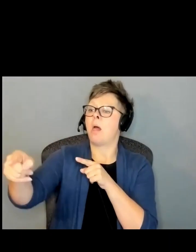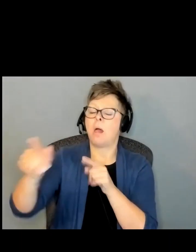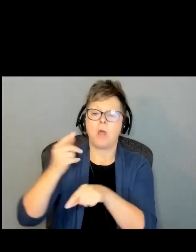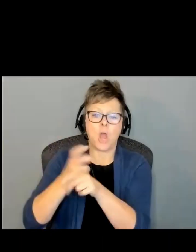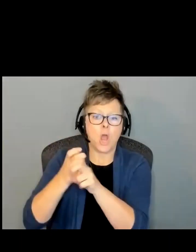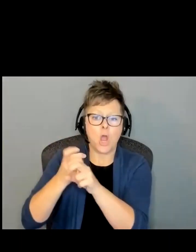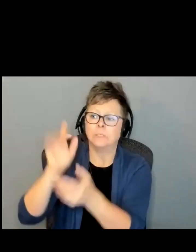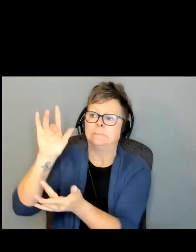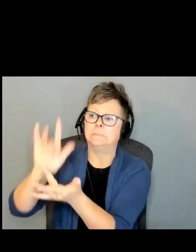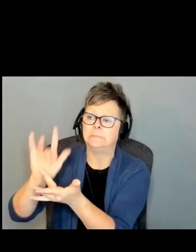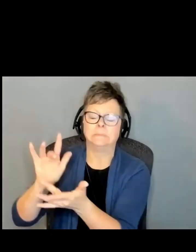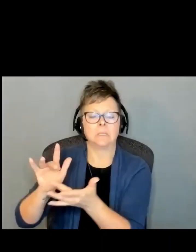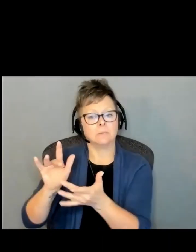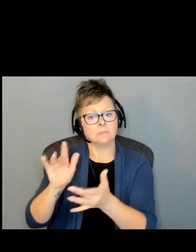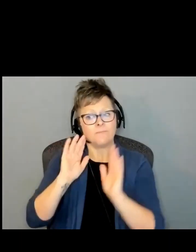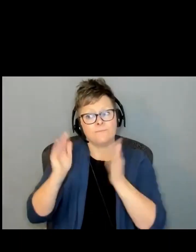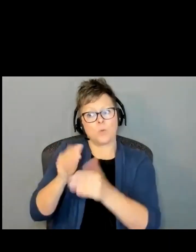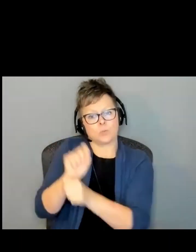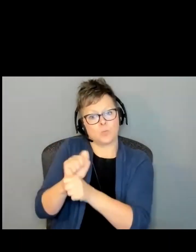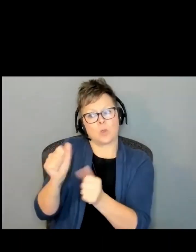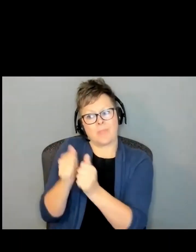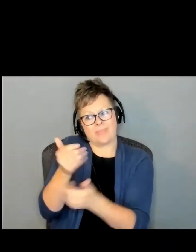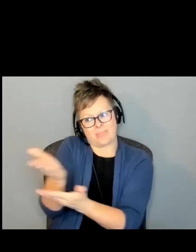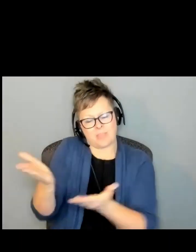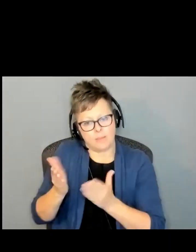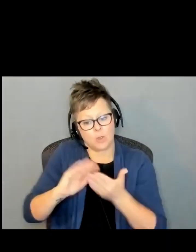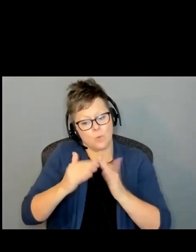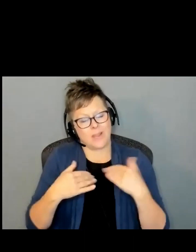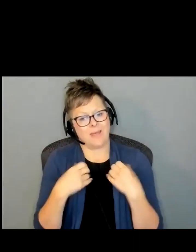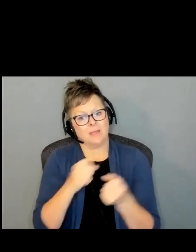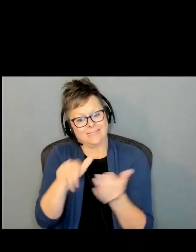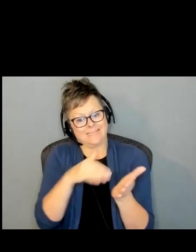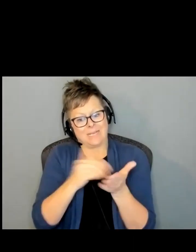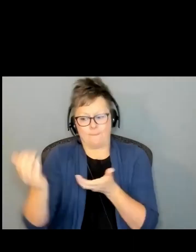partnerships with Community Health Centers really does become key to be able to reach